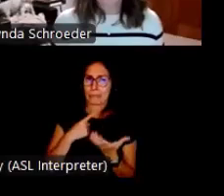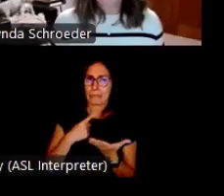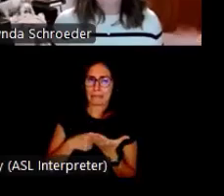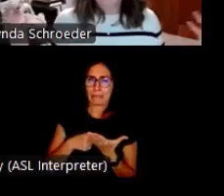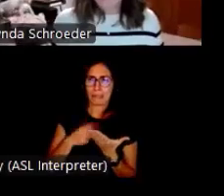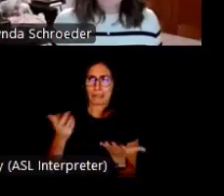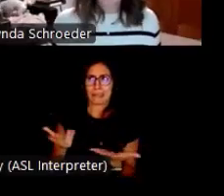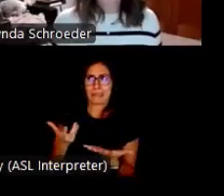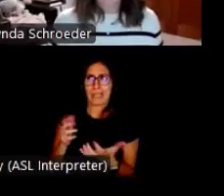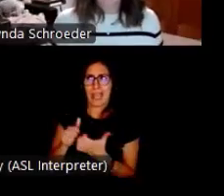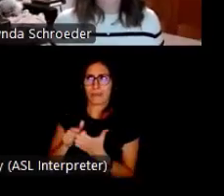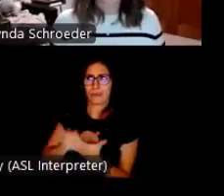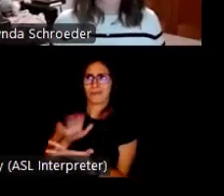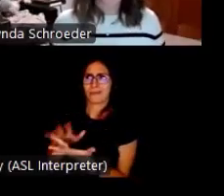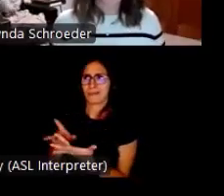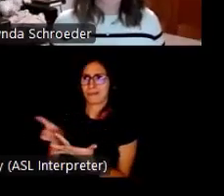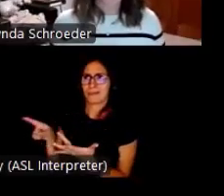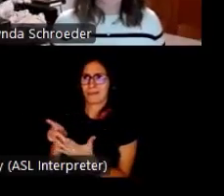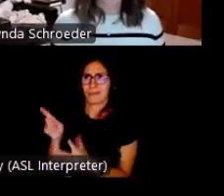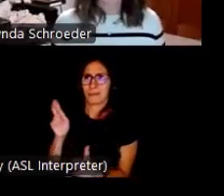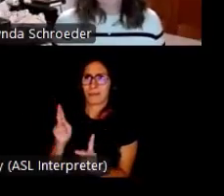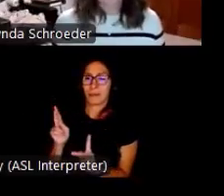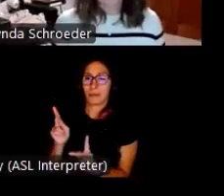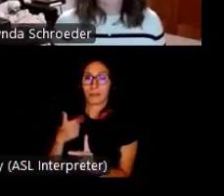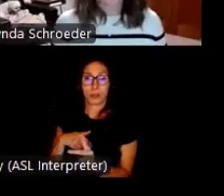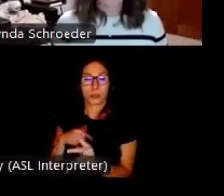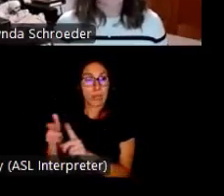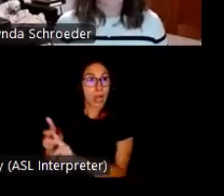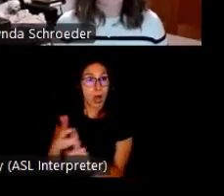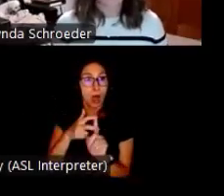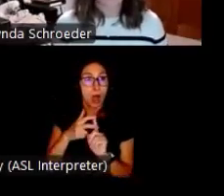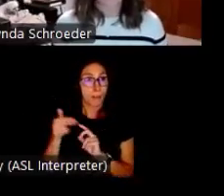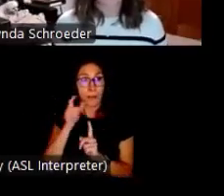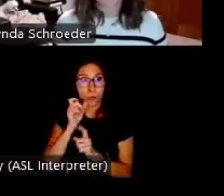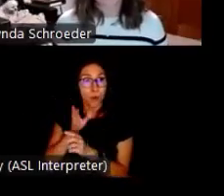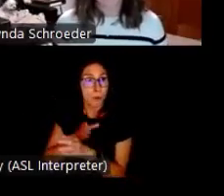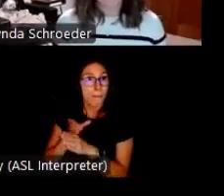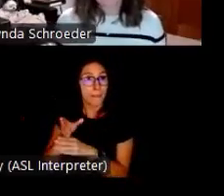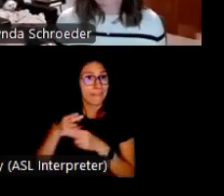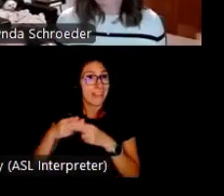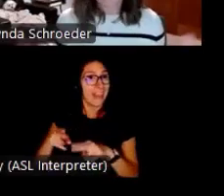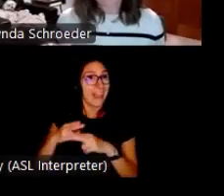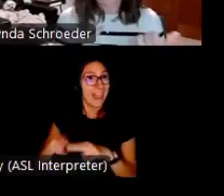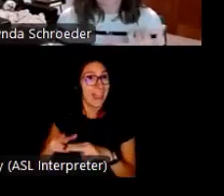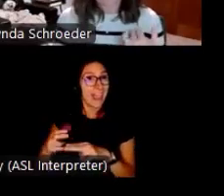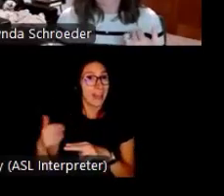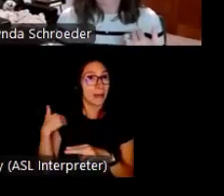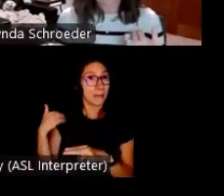And we brought together our rural ag producers, leaders in rural agriculture. And they said, I typically listen to AM radio.